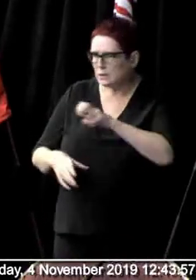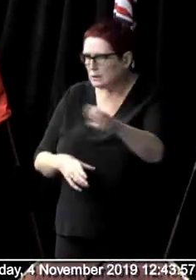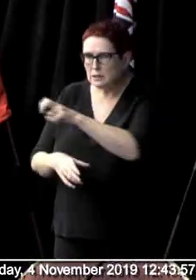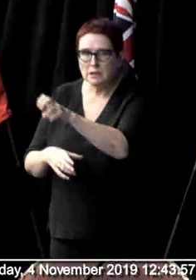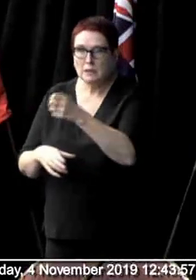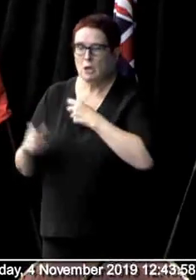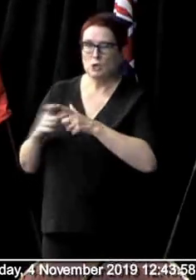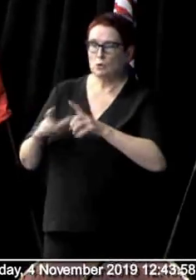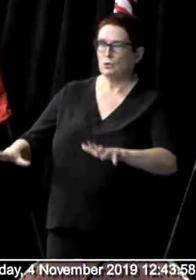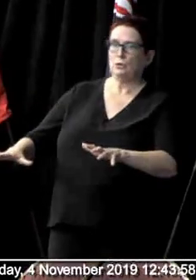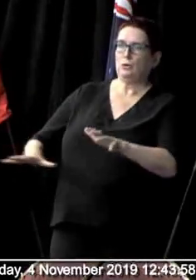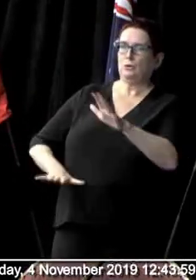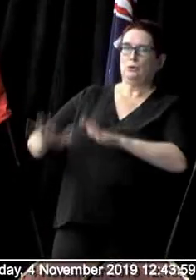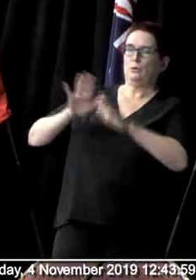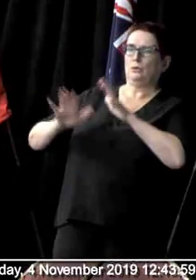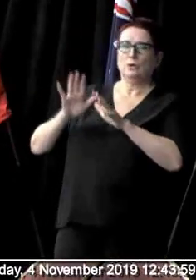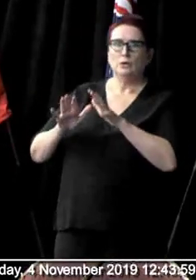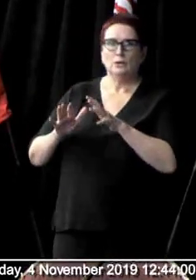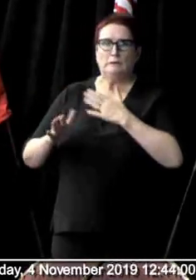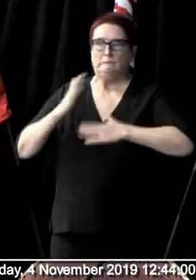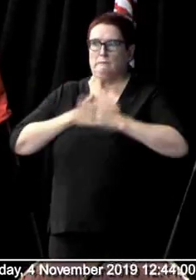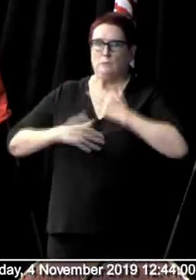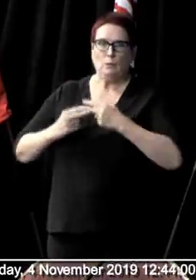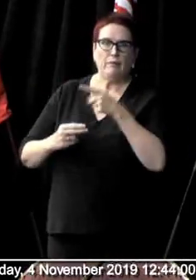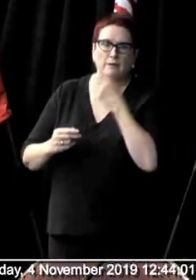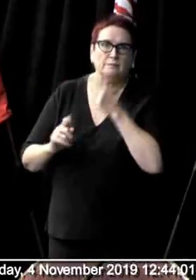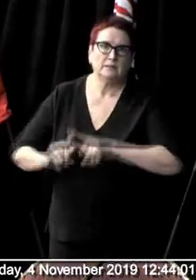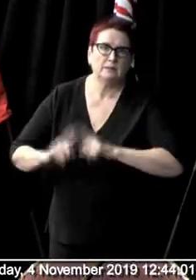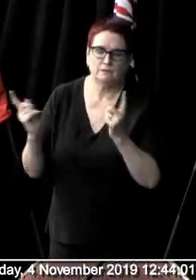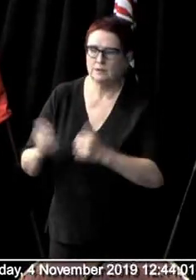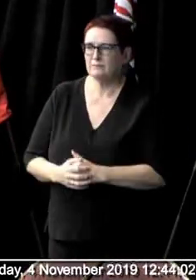It got to a point where things weren’t going well.